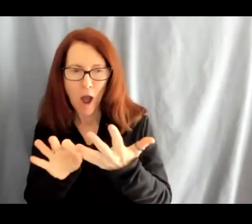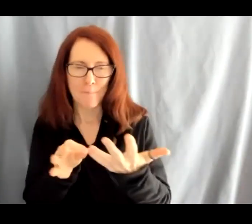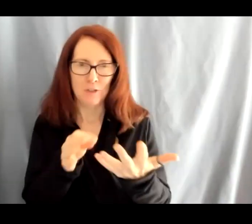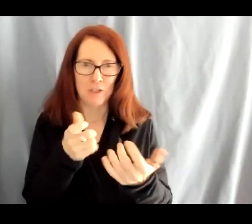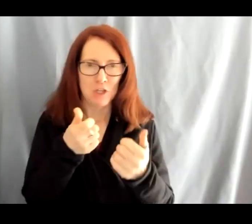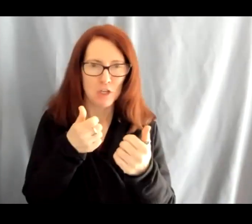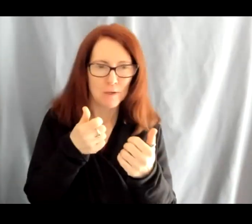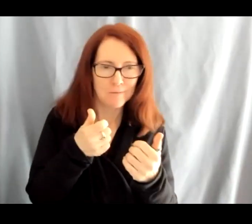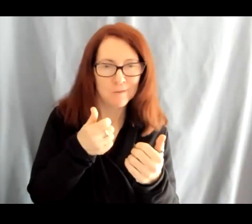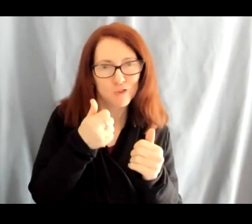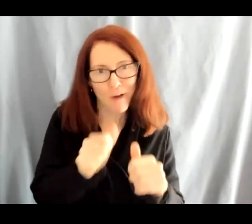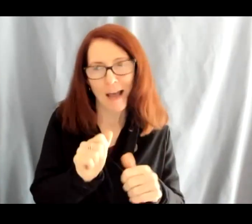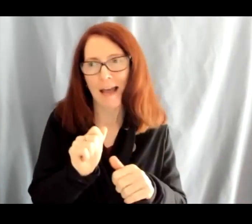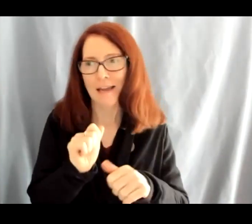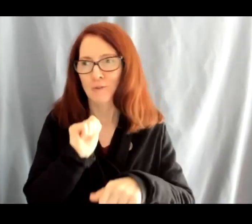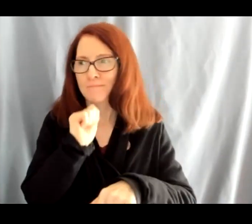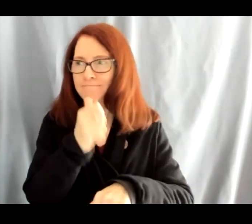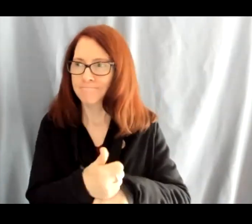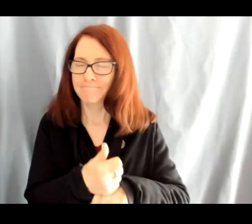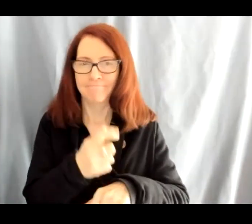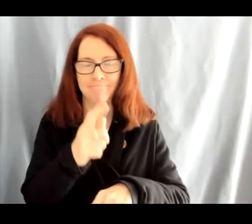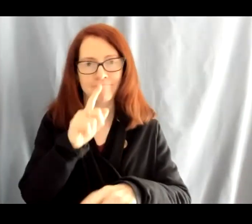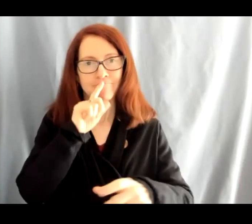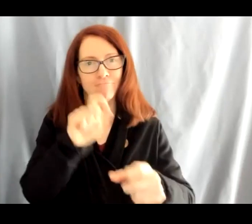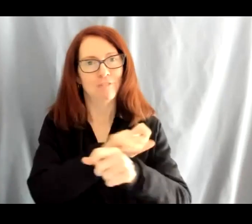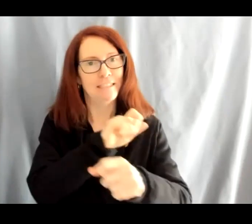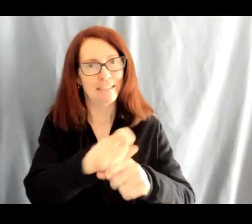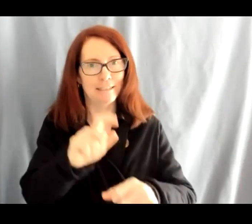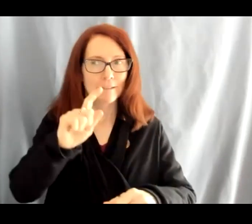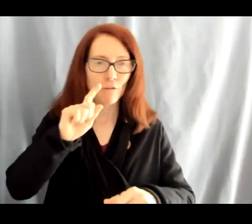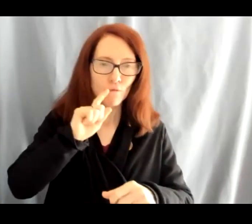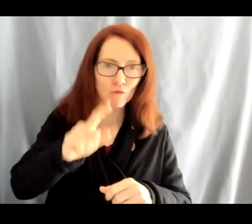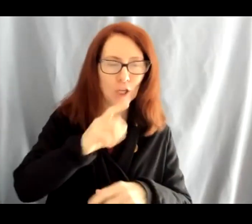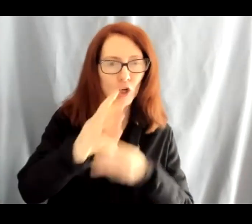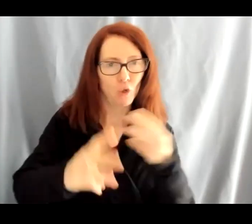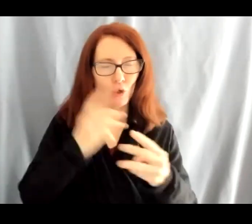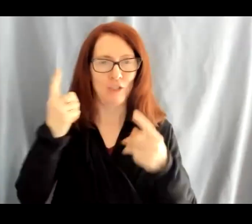realistic you know sort of realistic real world